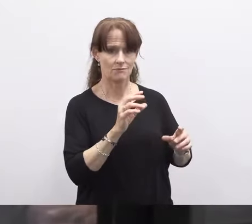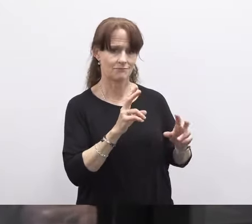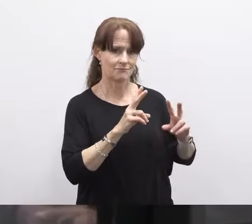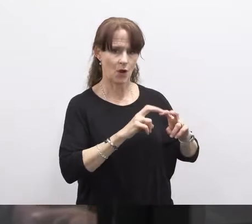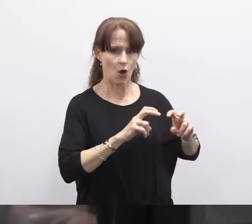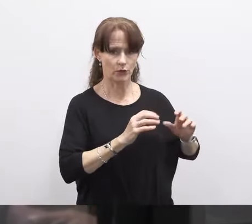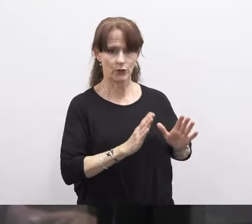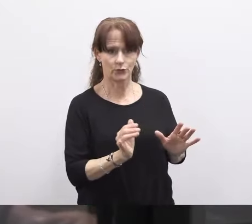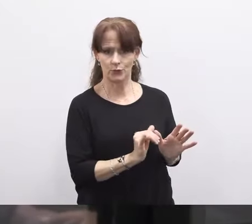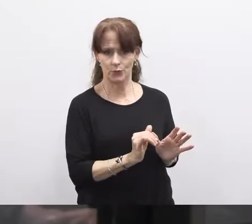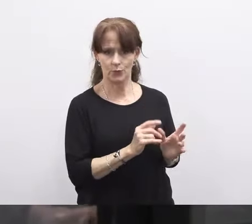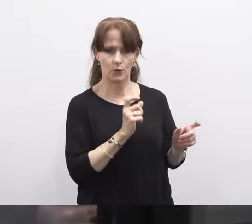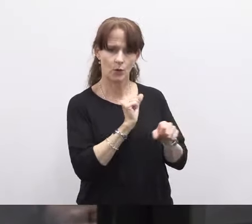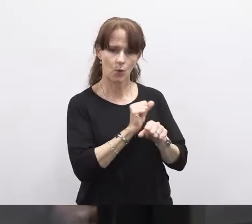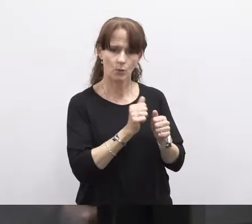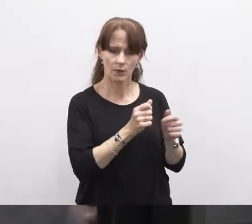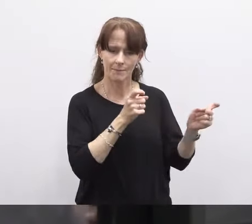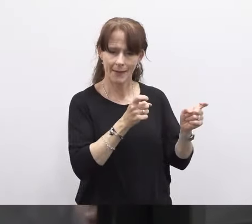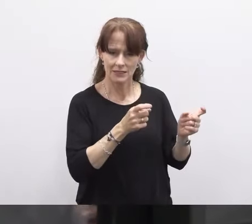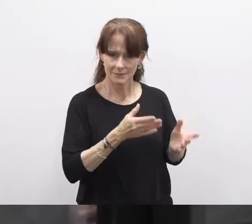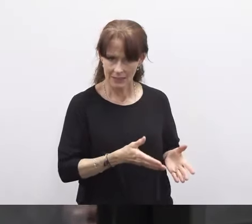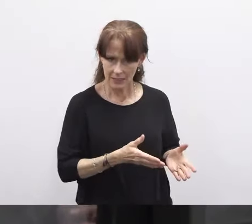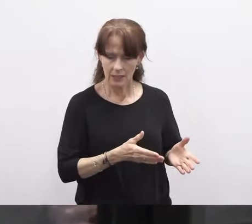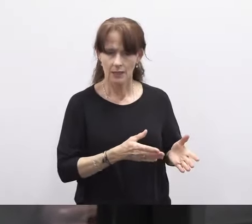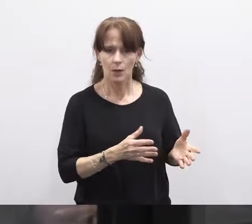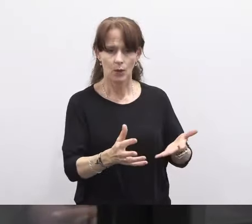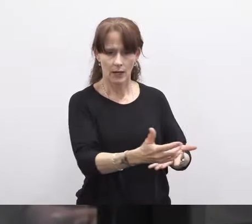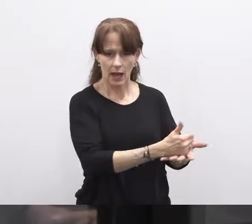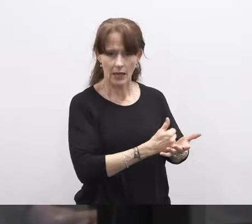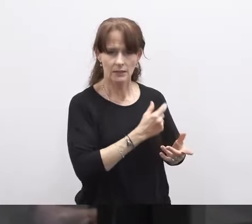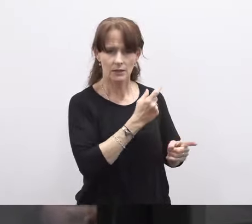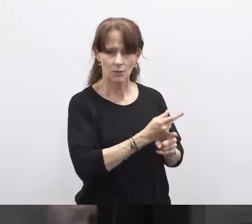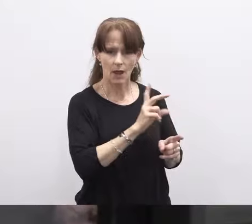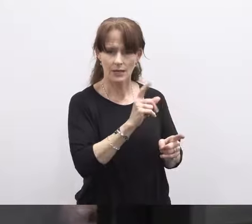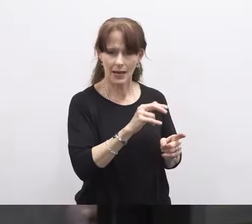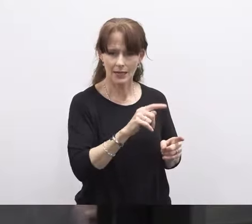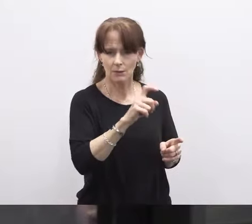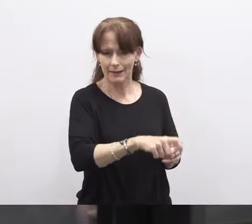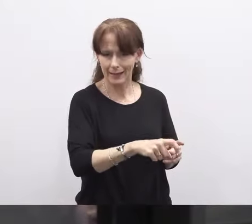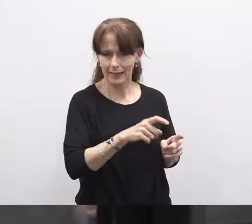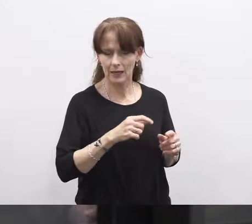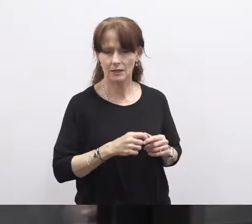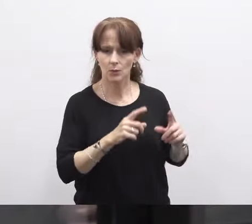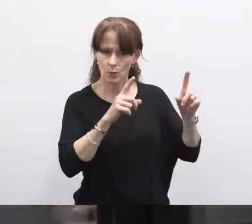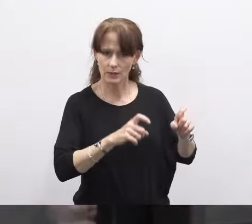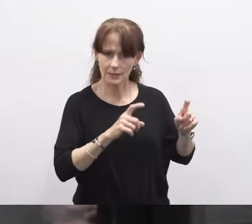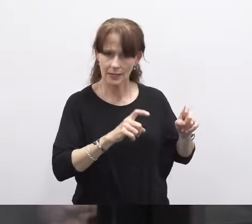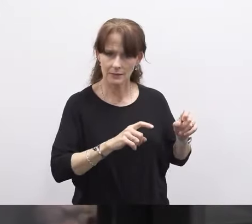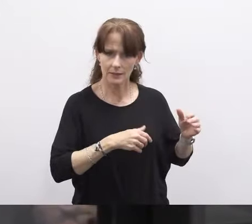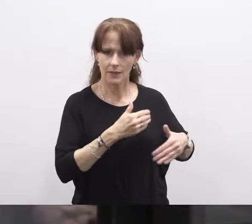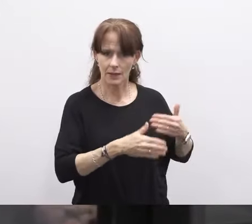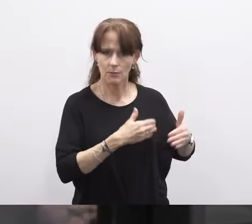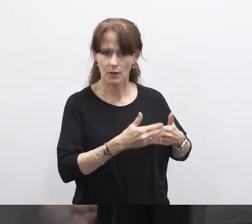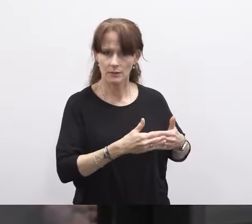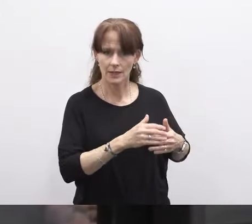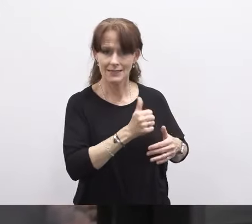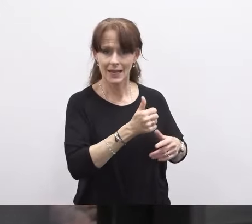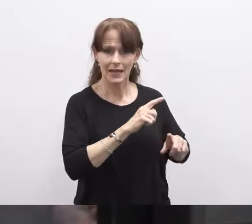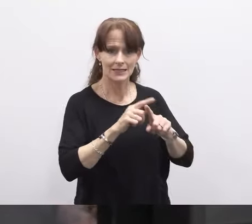And so we worked with management to make sure that we collected all the data we needed to. We tested in that process, 10 sites from each site,